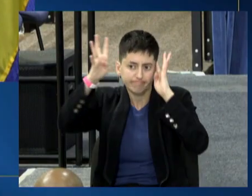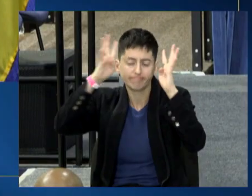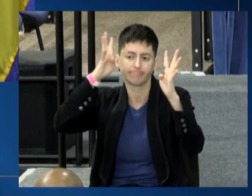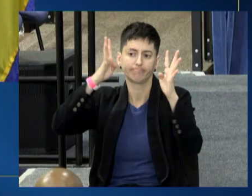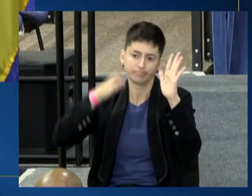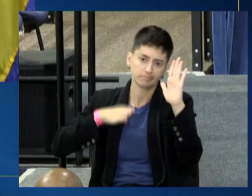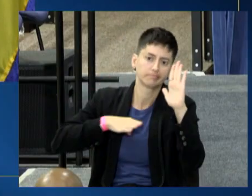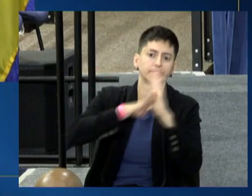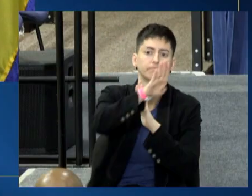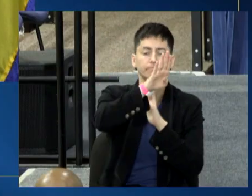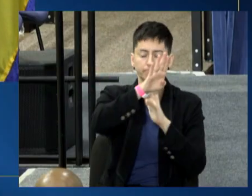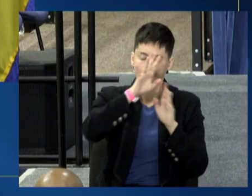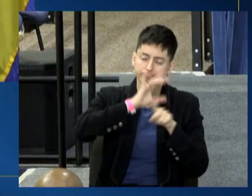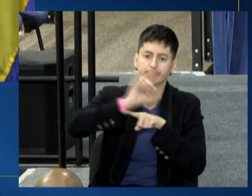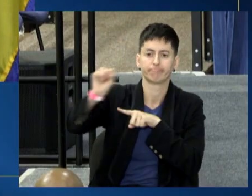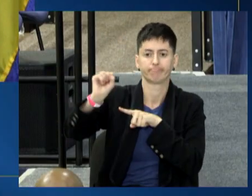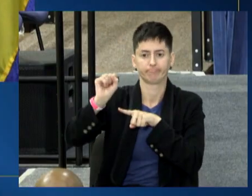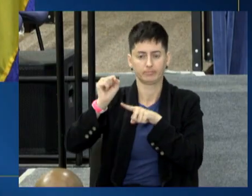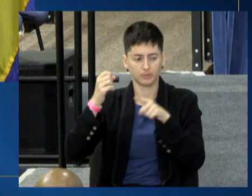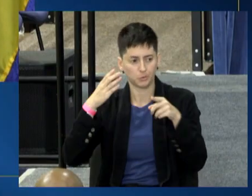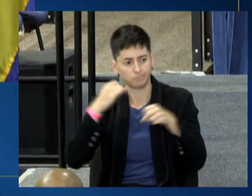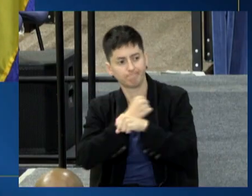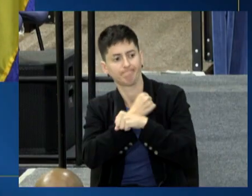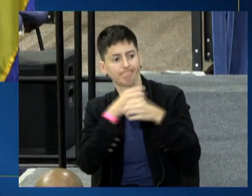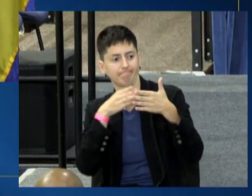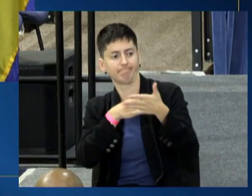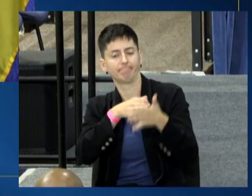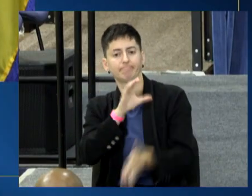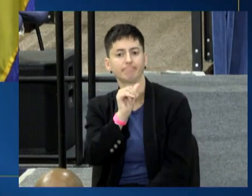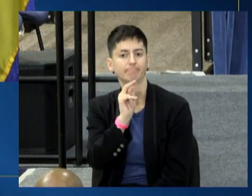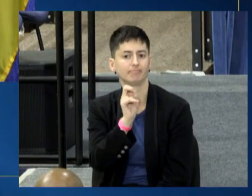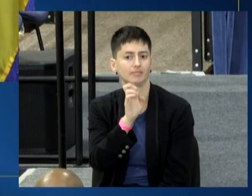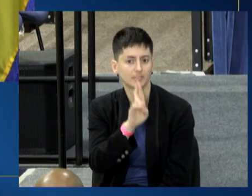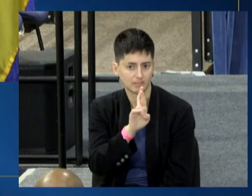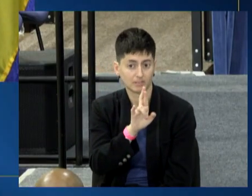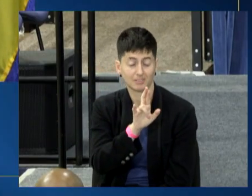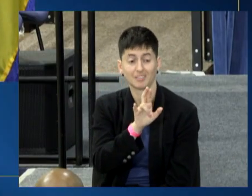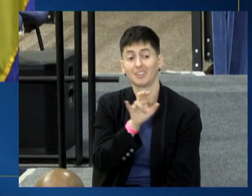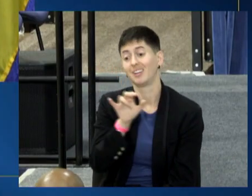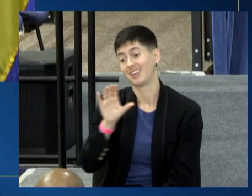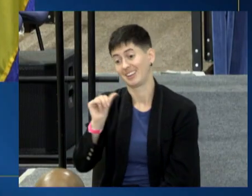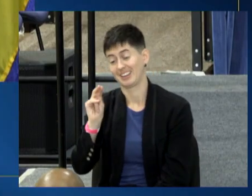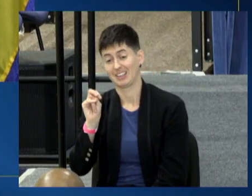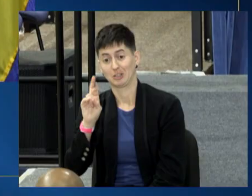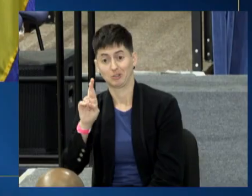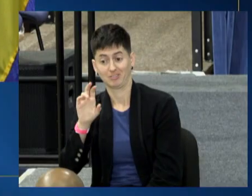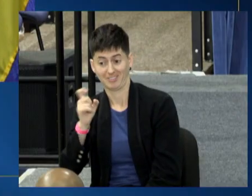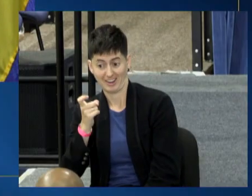evolved over time, so has CancerX in its short tenure. From our first meeting together as a